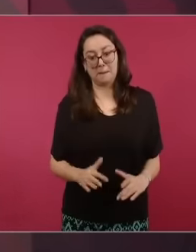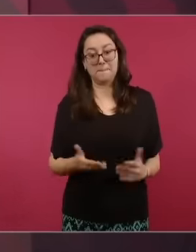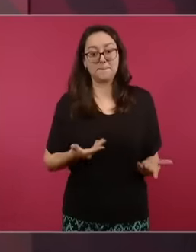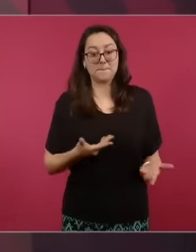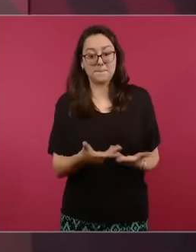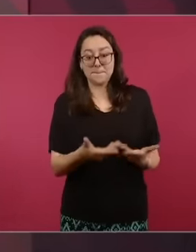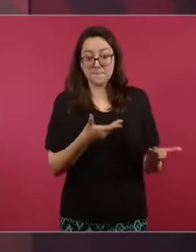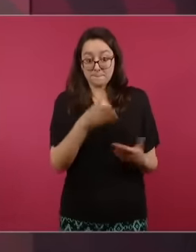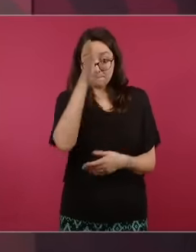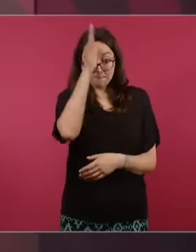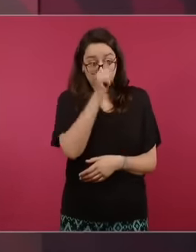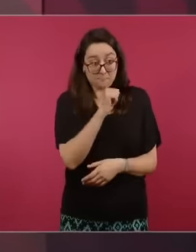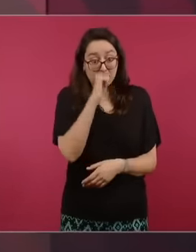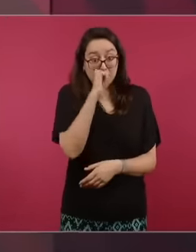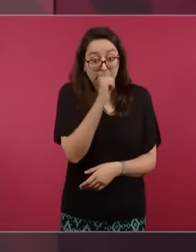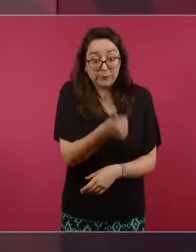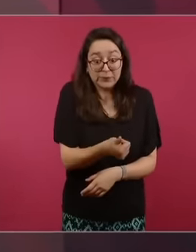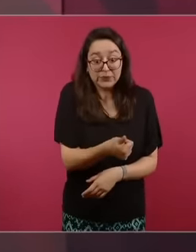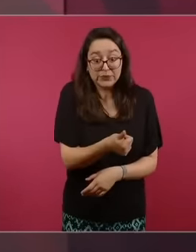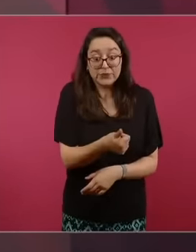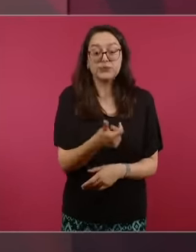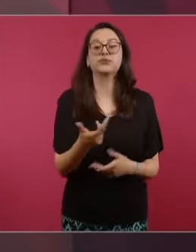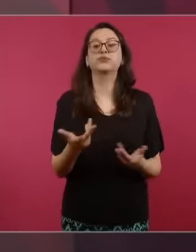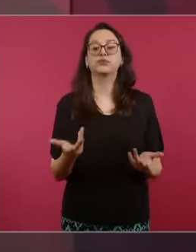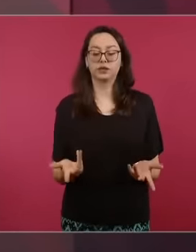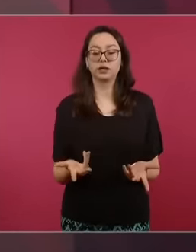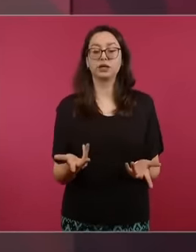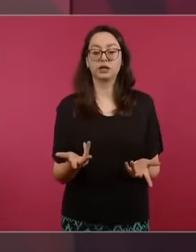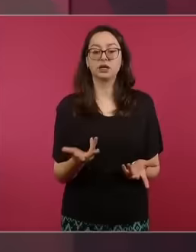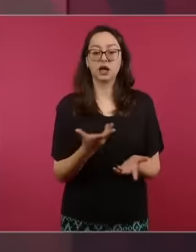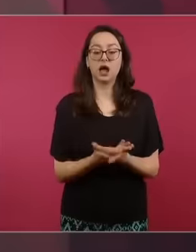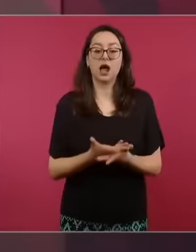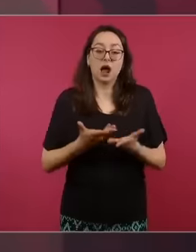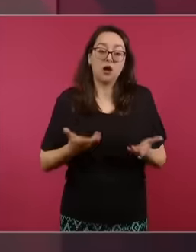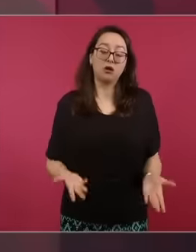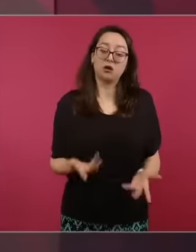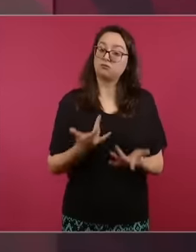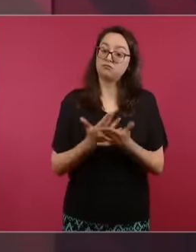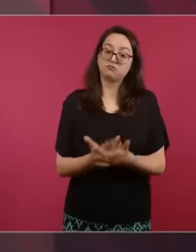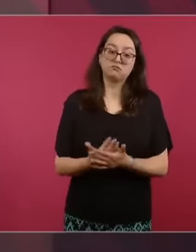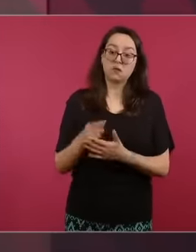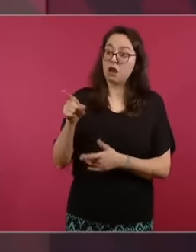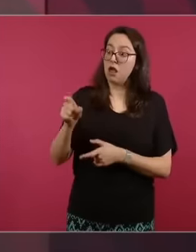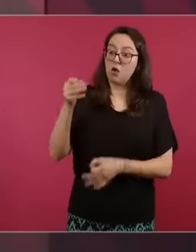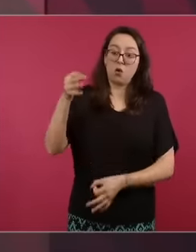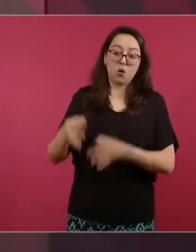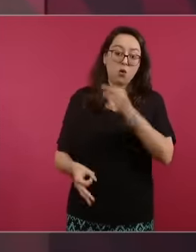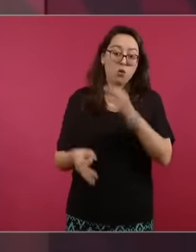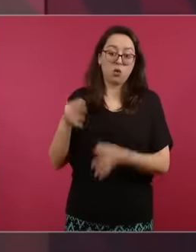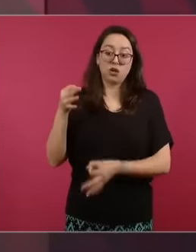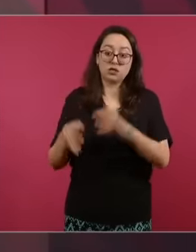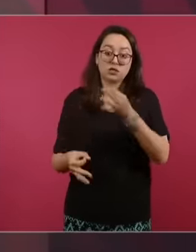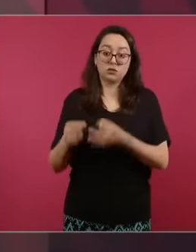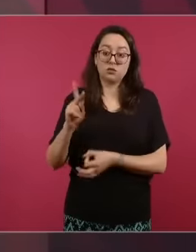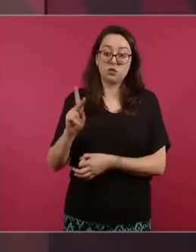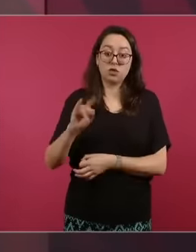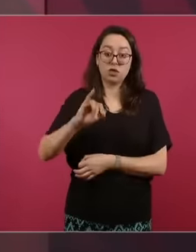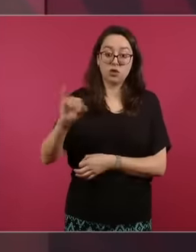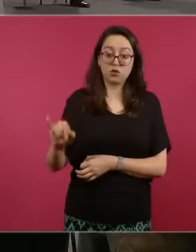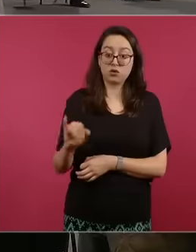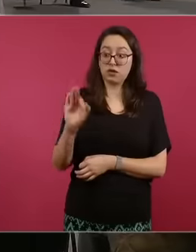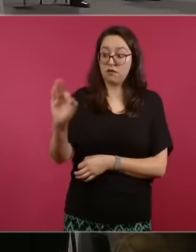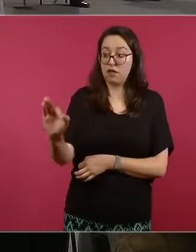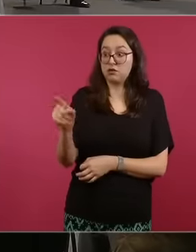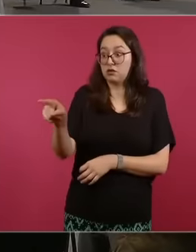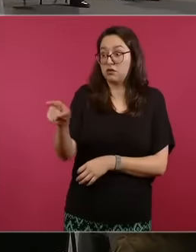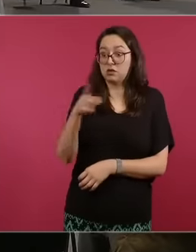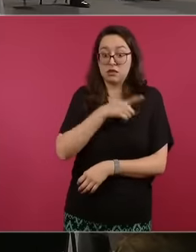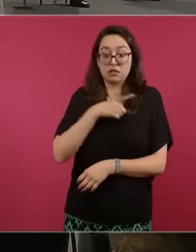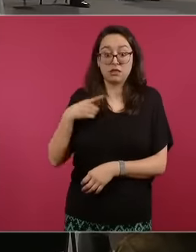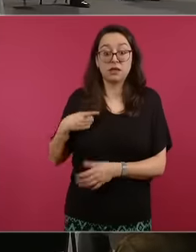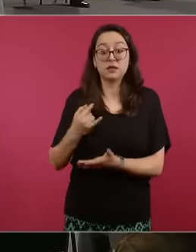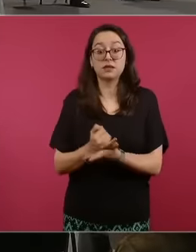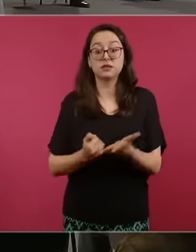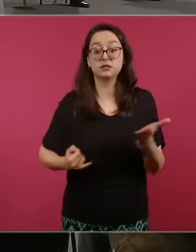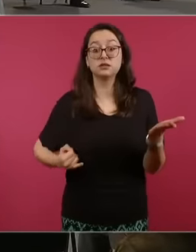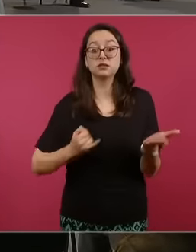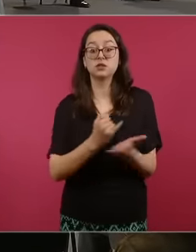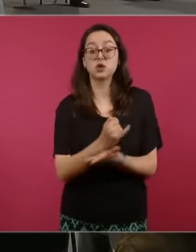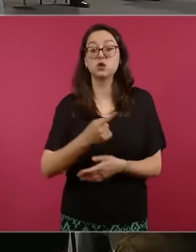resolve is the judiciary and the only thing we are asking of the judiciary